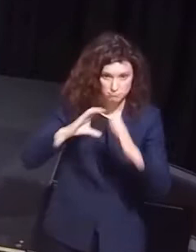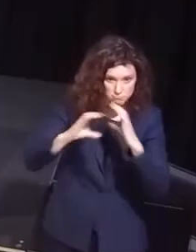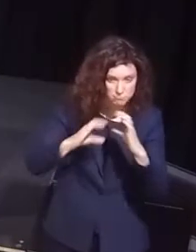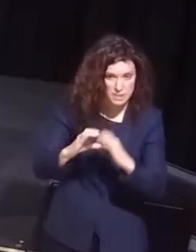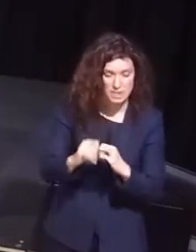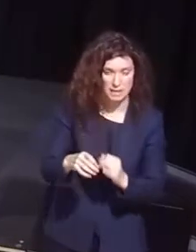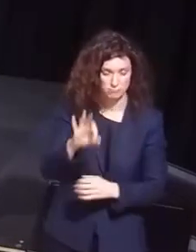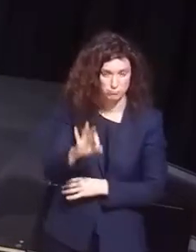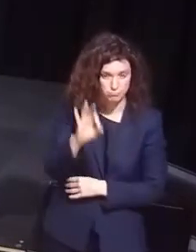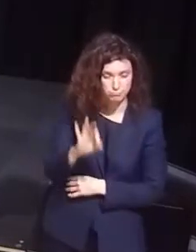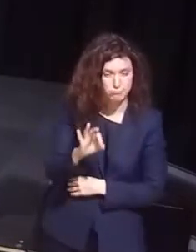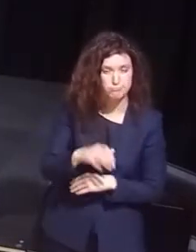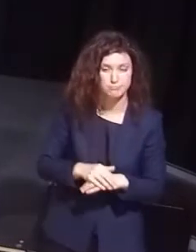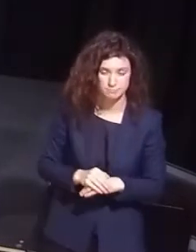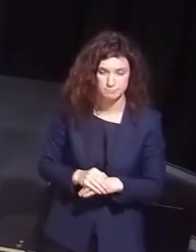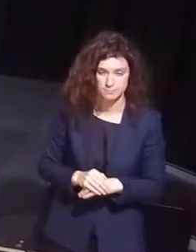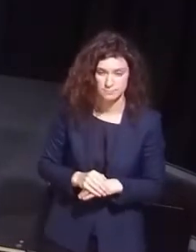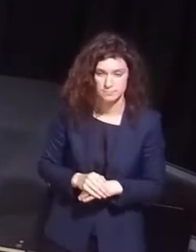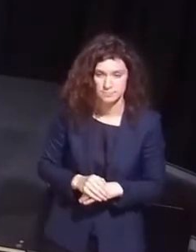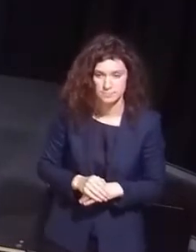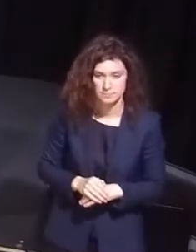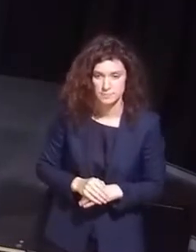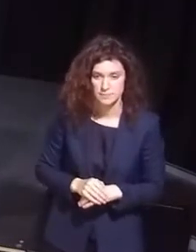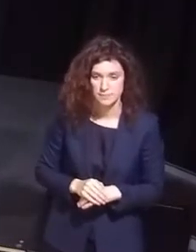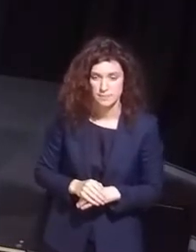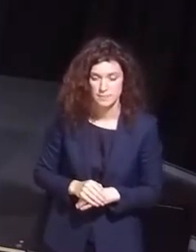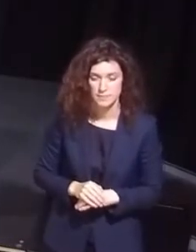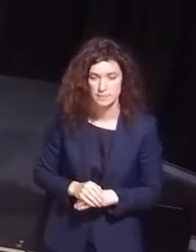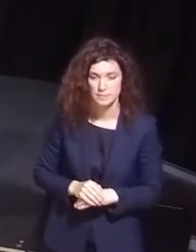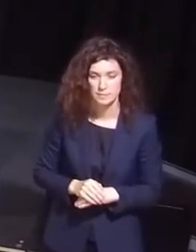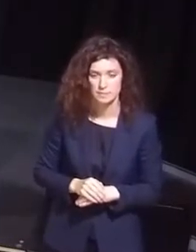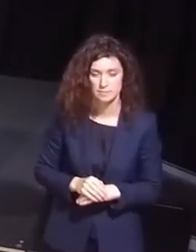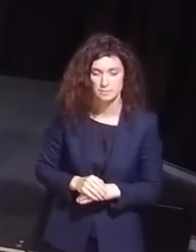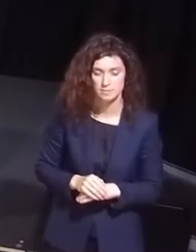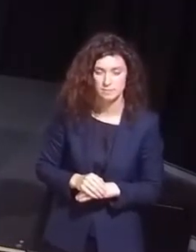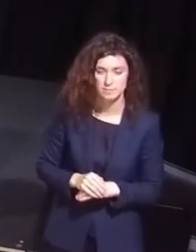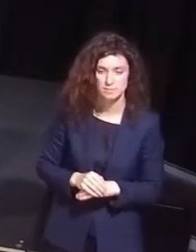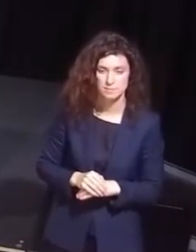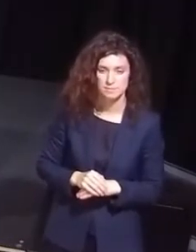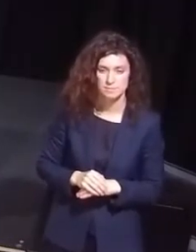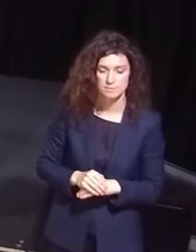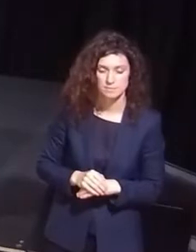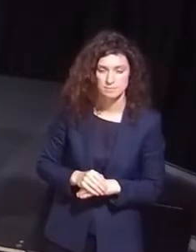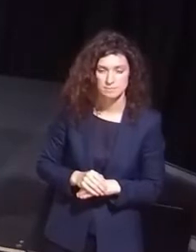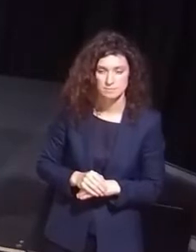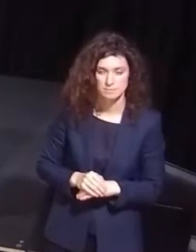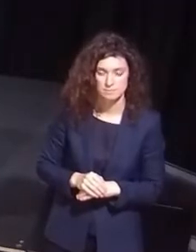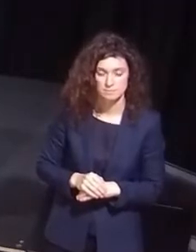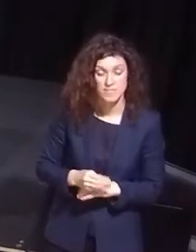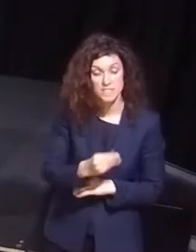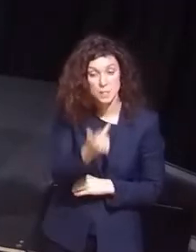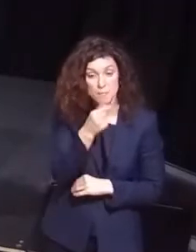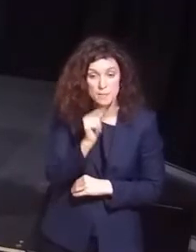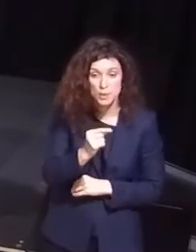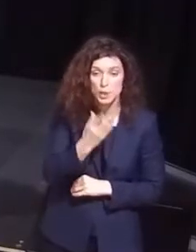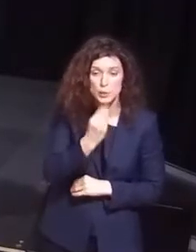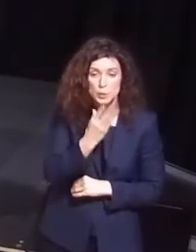Some users memorized the grid, often out of necessity if unable to reliably look at the card. Others would use an animated box of lights,